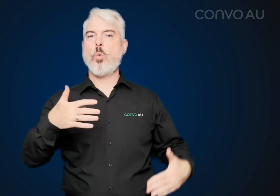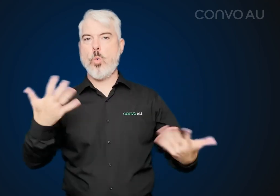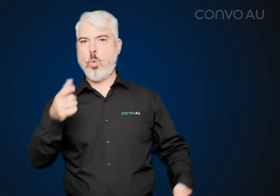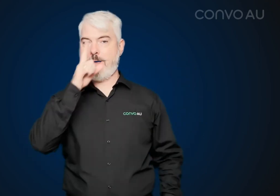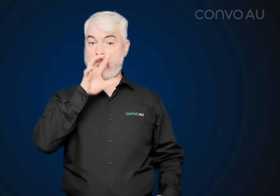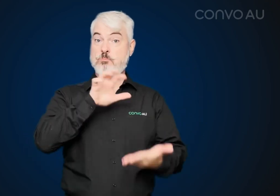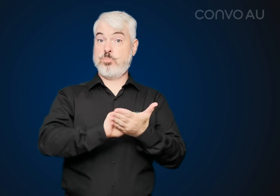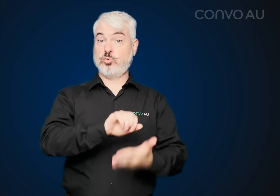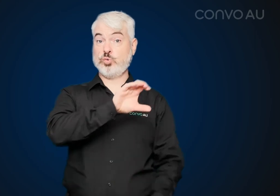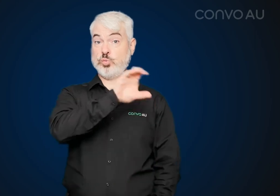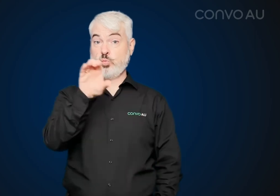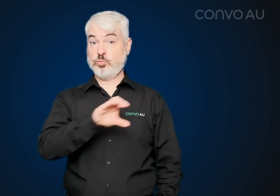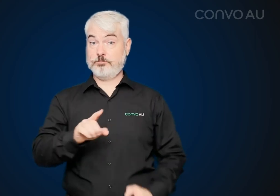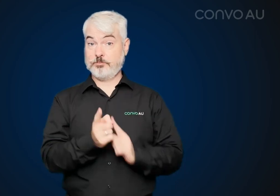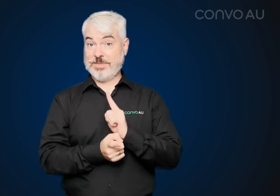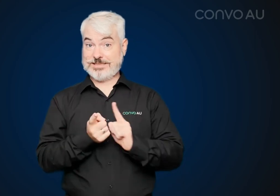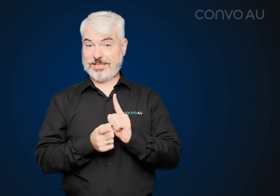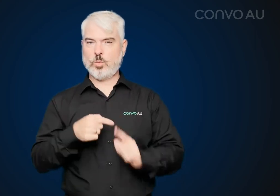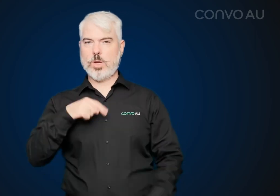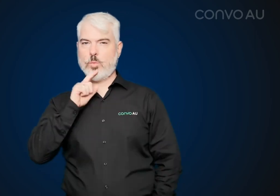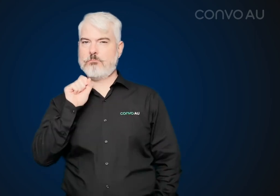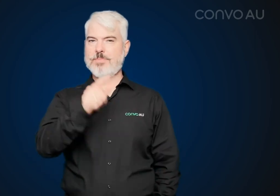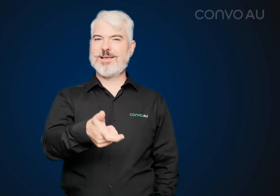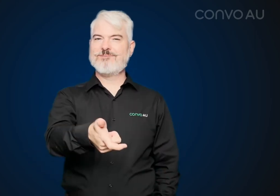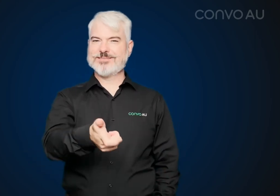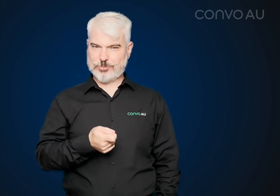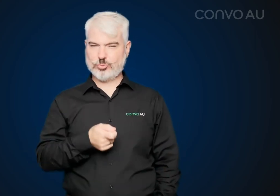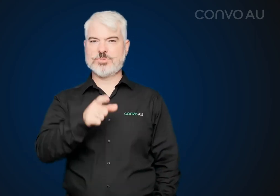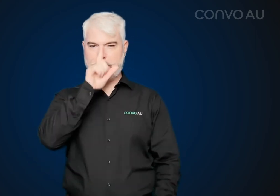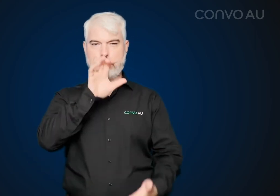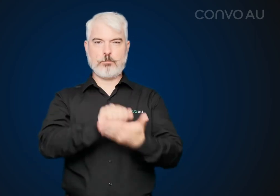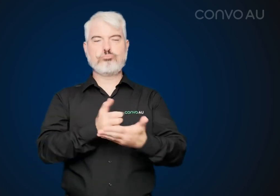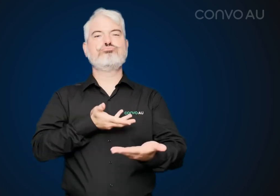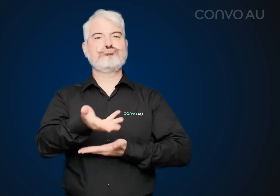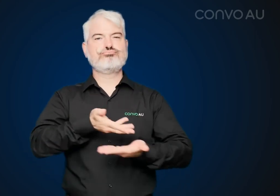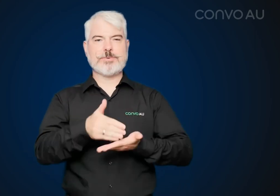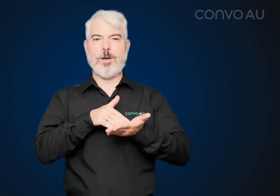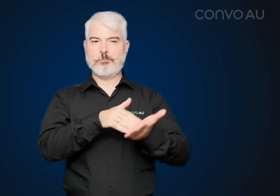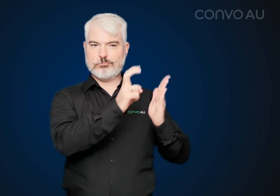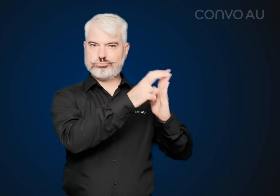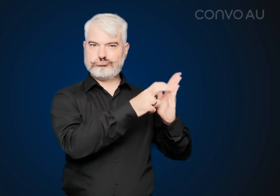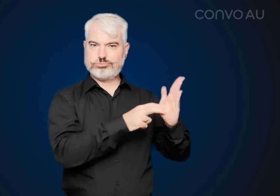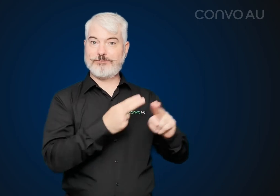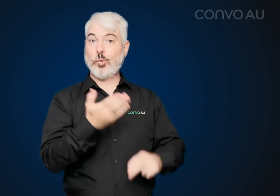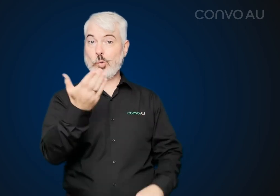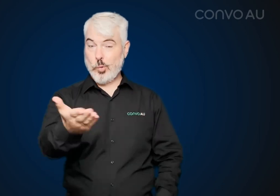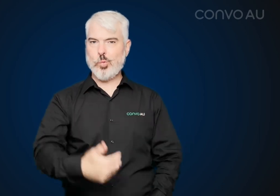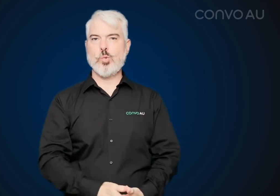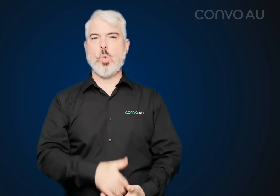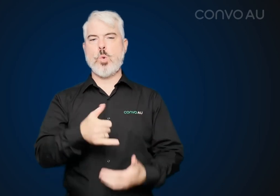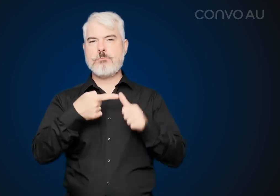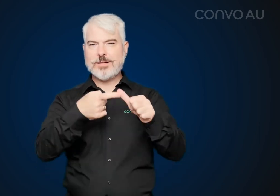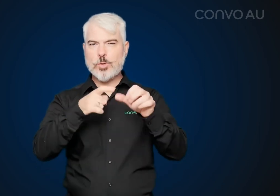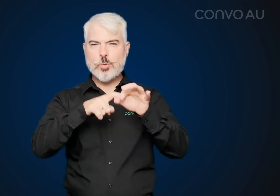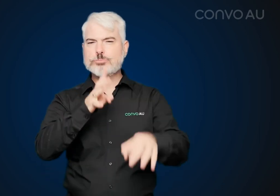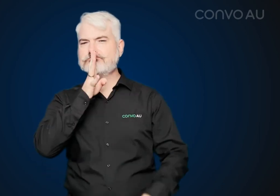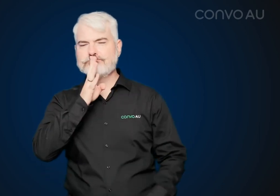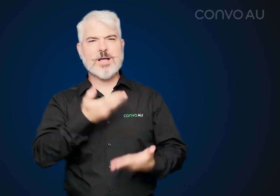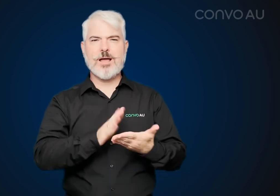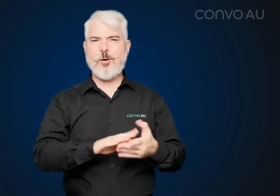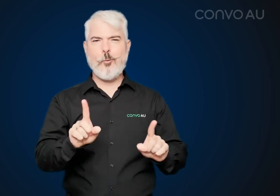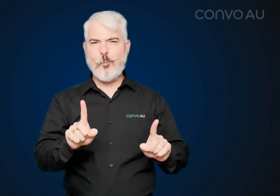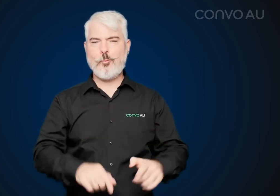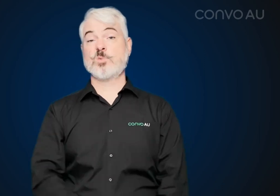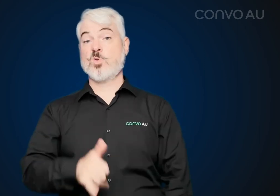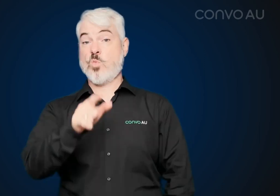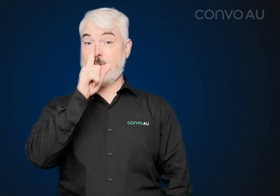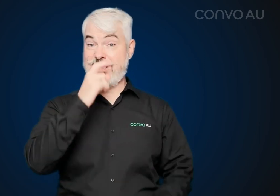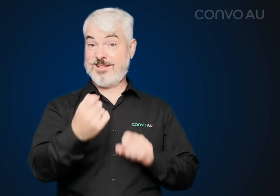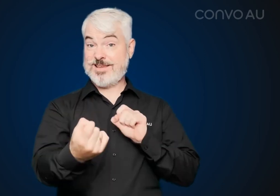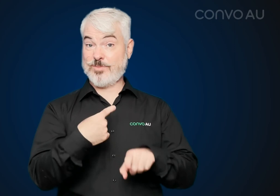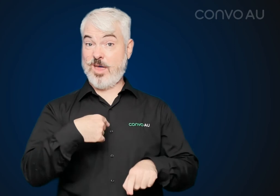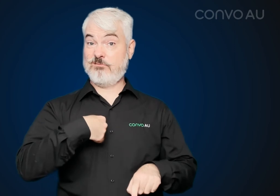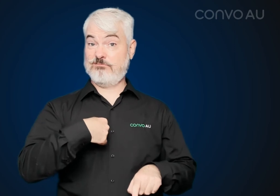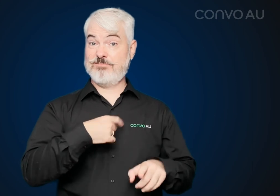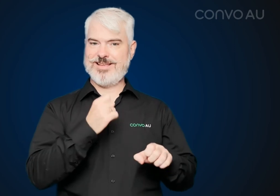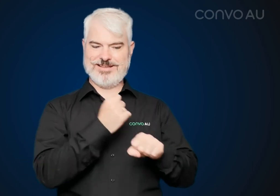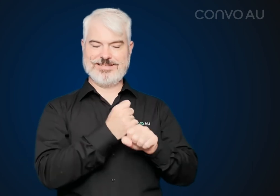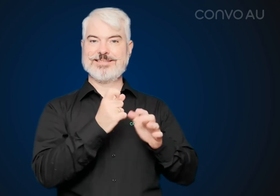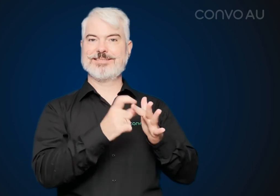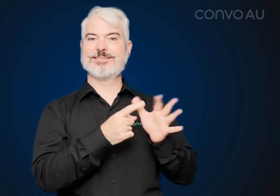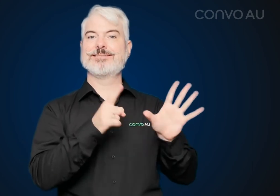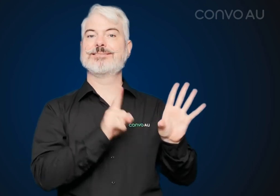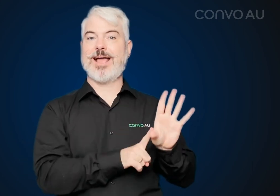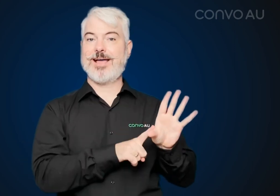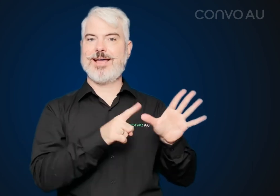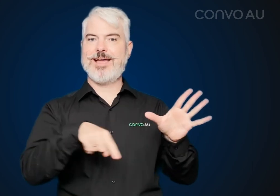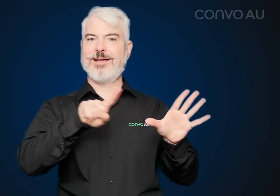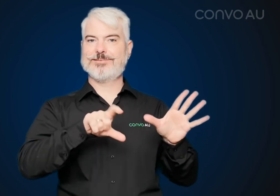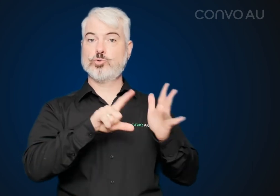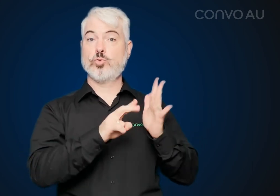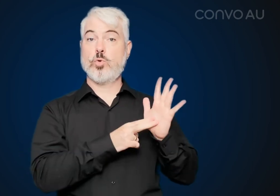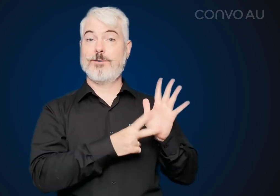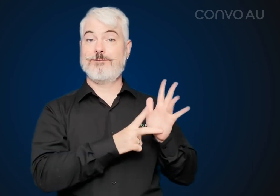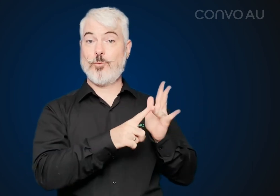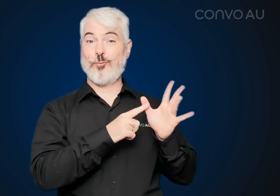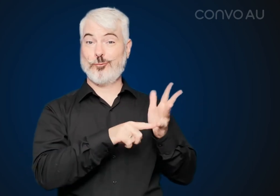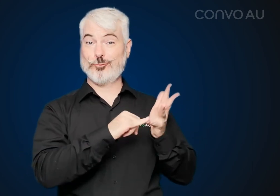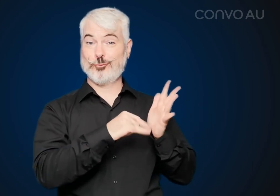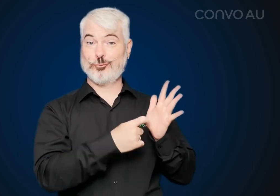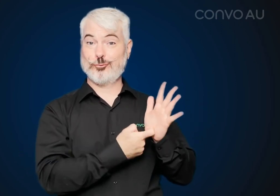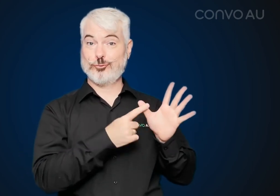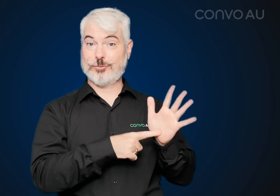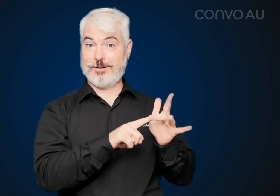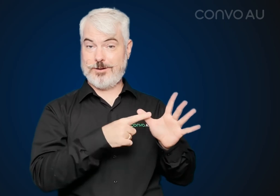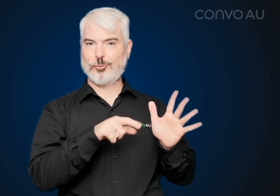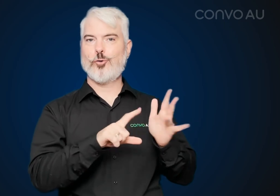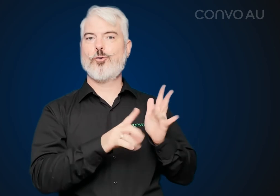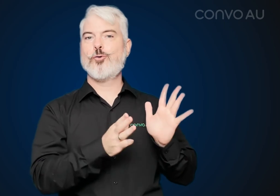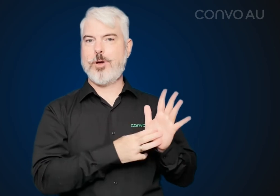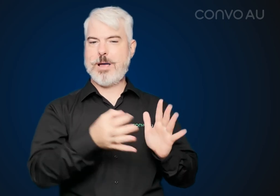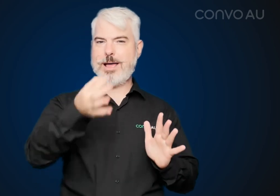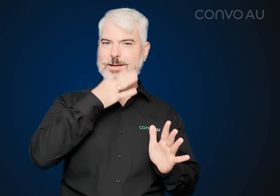book a Zoom meeting with us or just email gday@convoaustralia.com